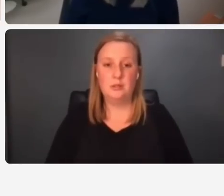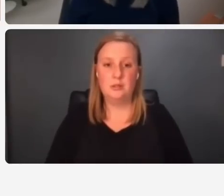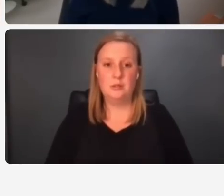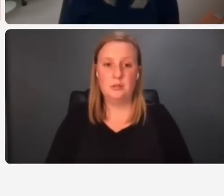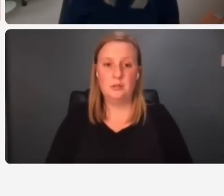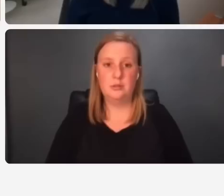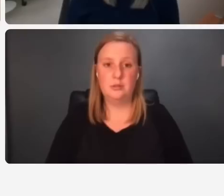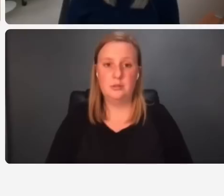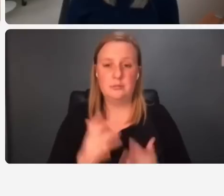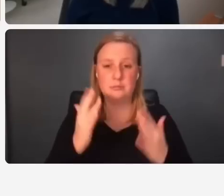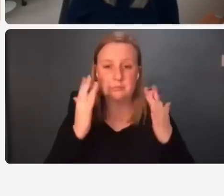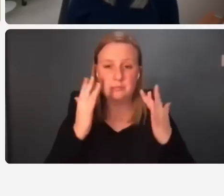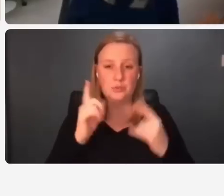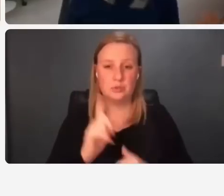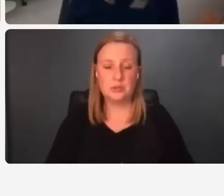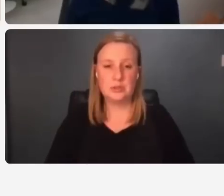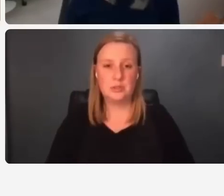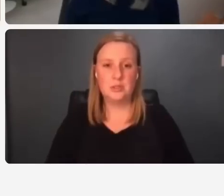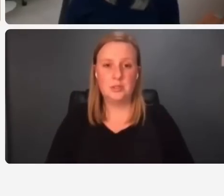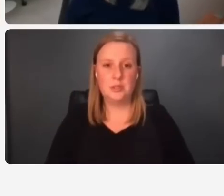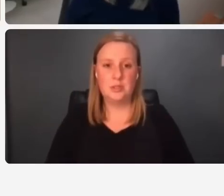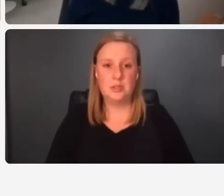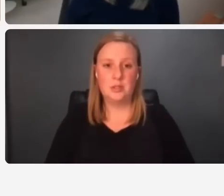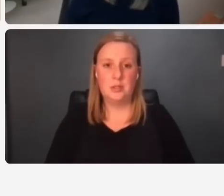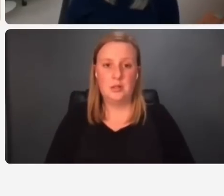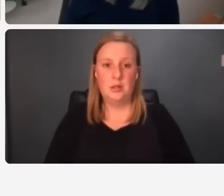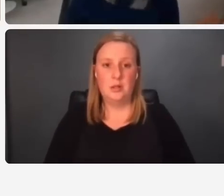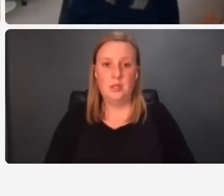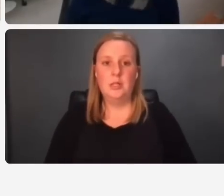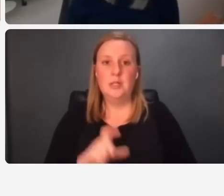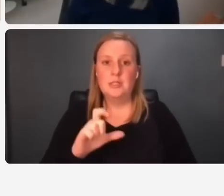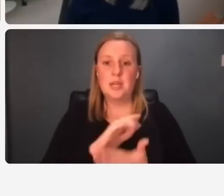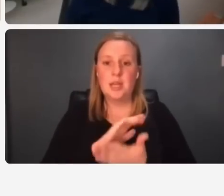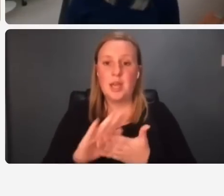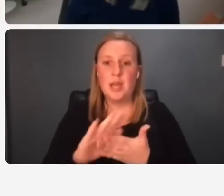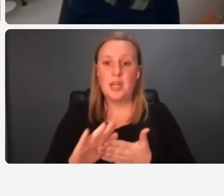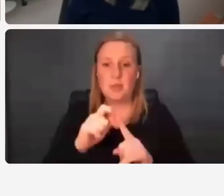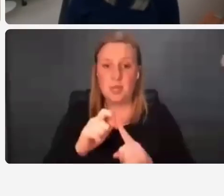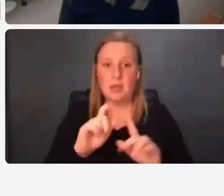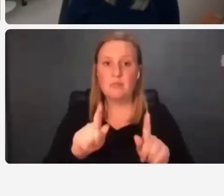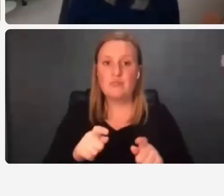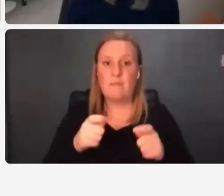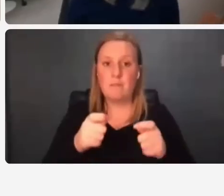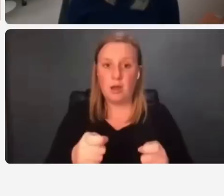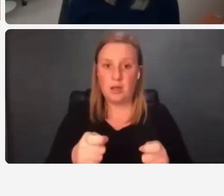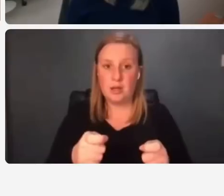Sorry. Just lost track of where I am. As a CHSP only provider (local government) do you